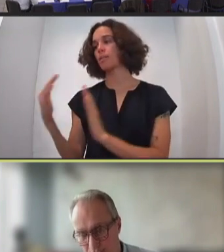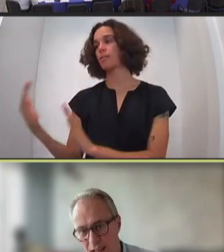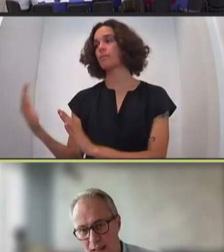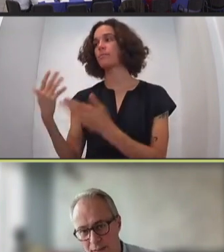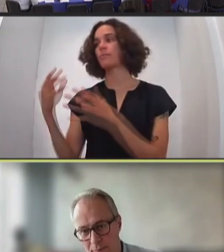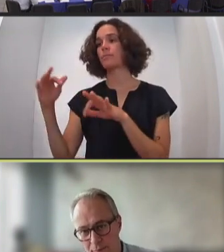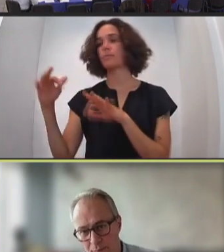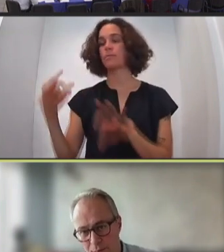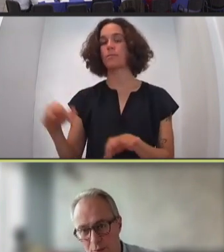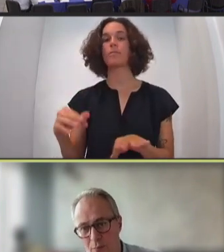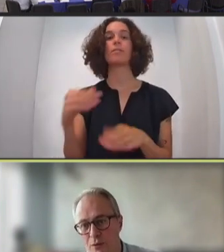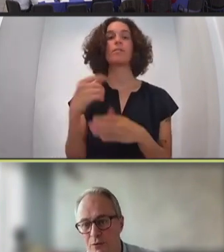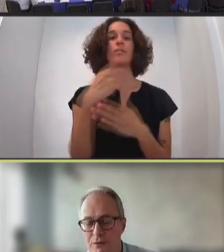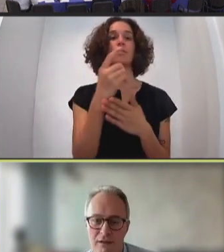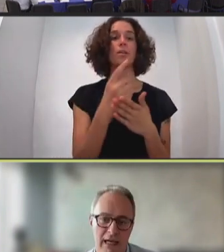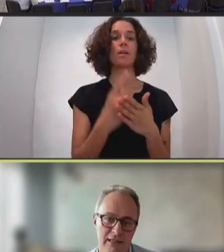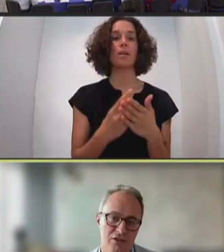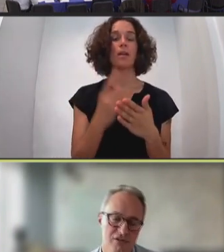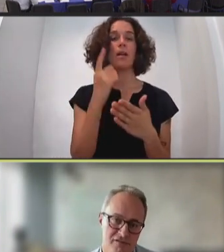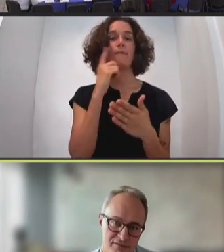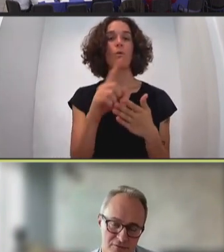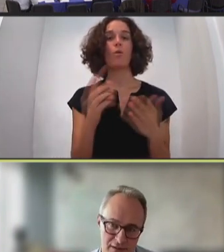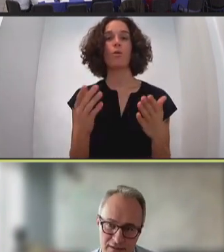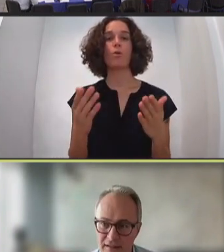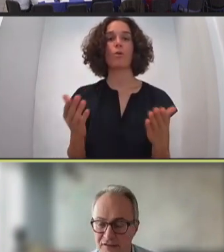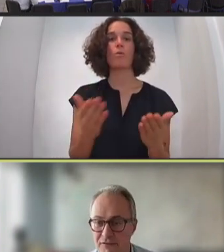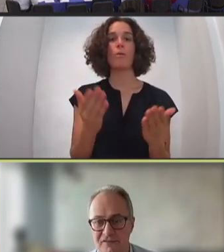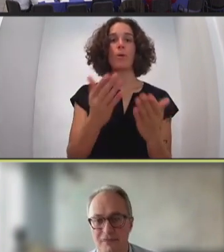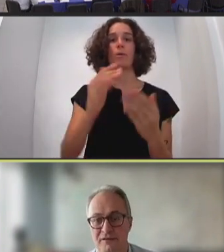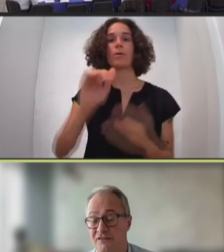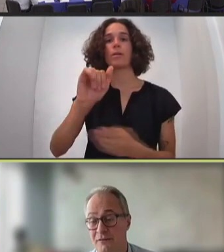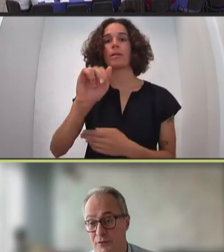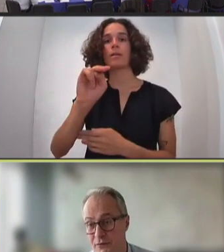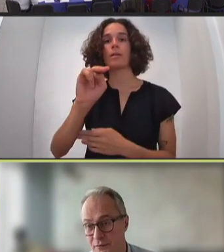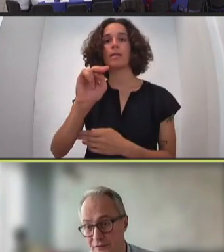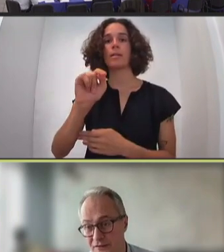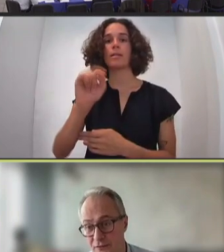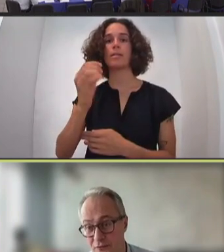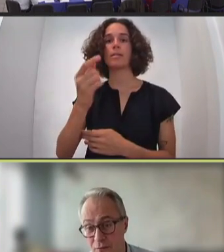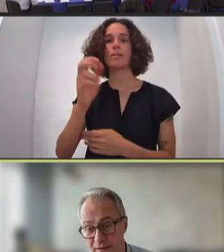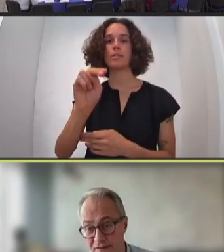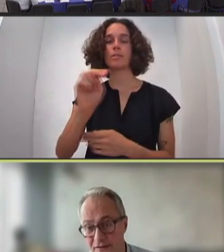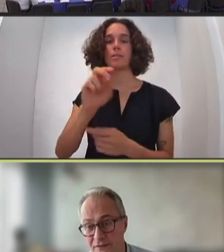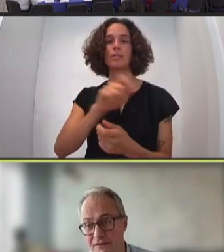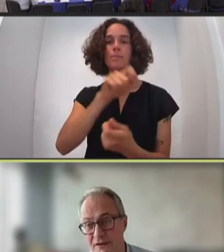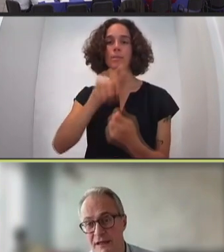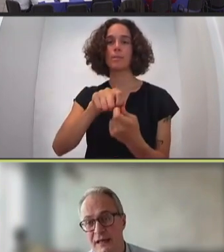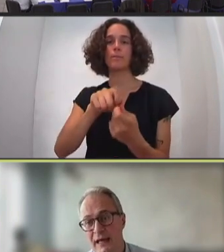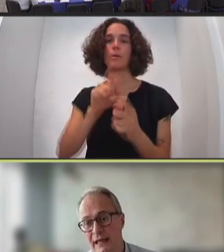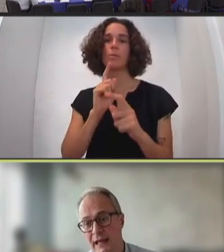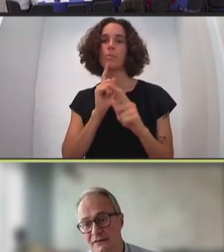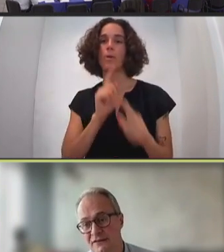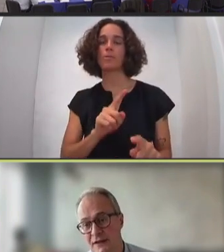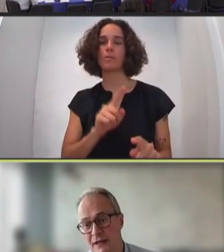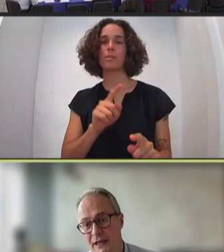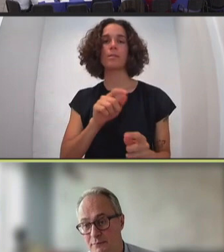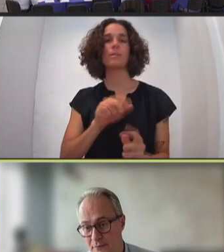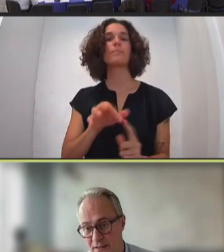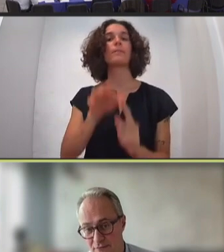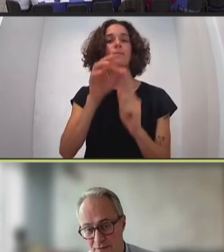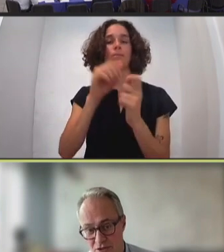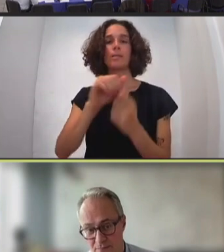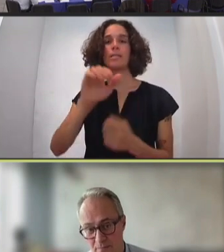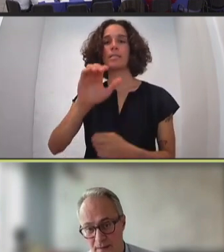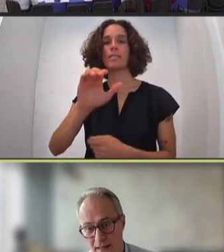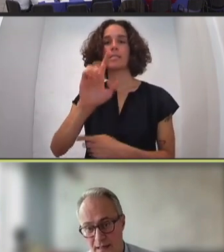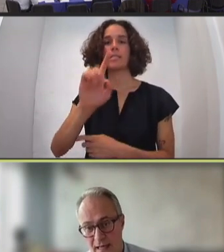really promote antigen specific. T cell responses, in particular, CD4 T cells against Mtb infection.